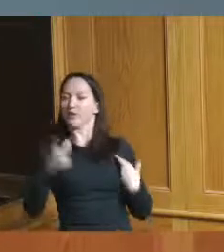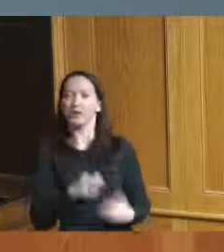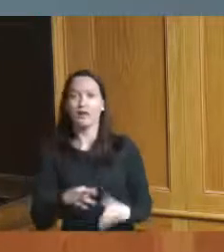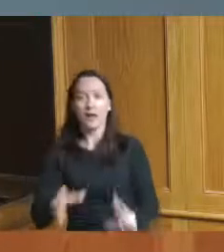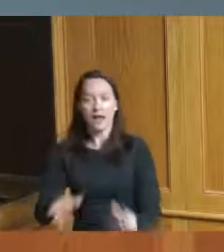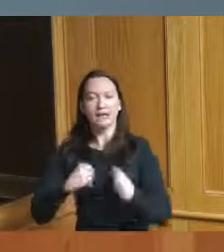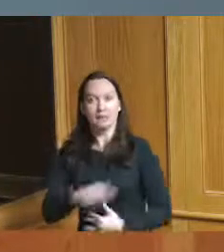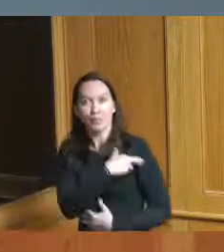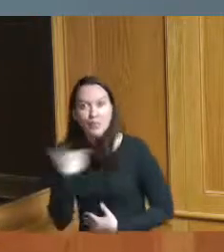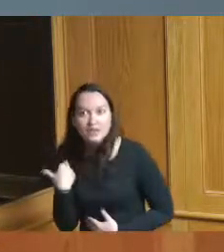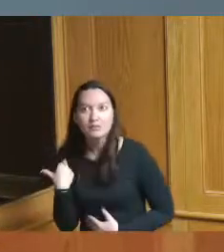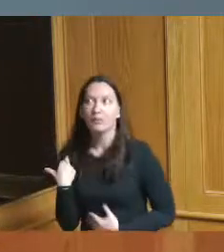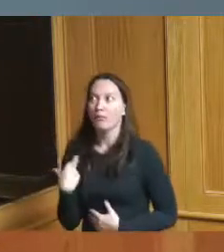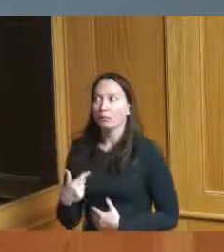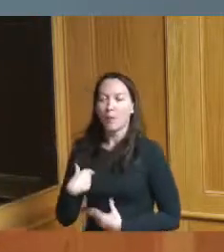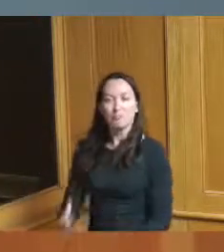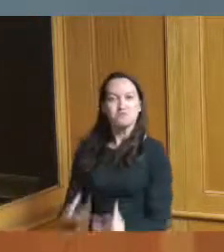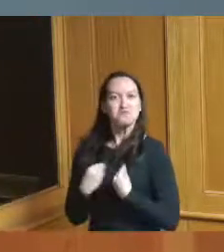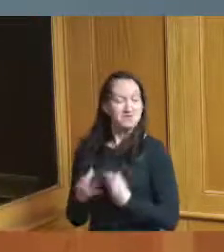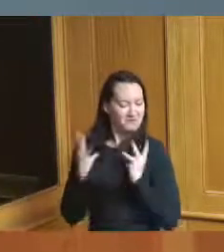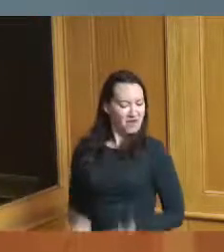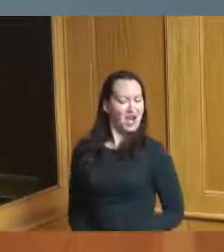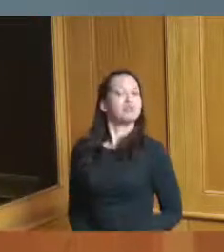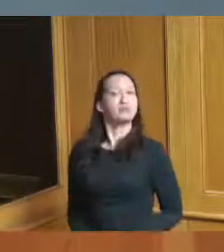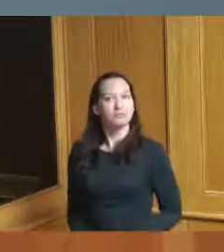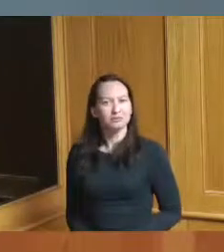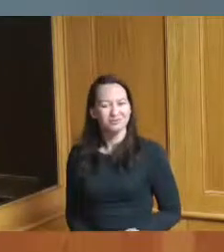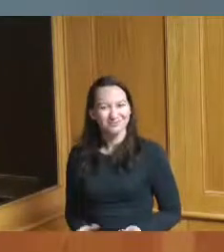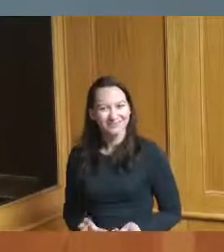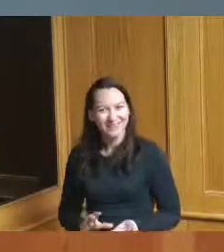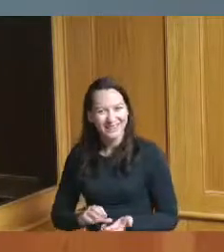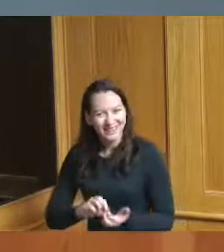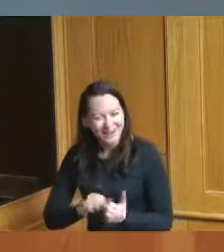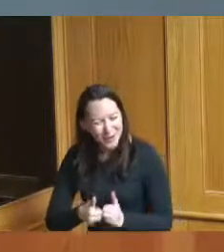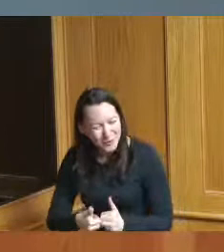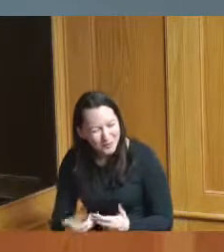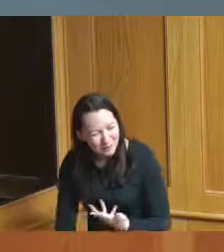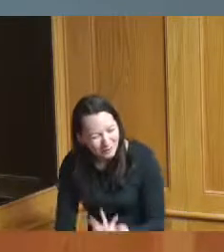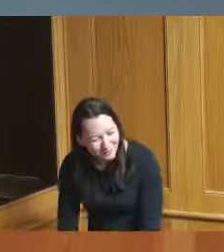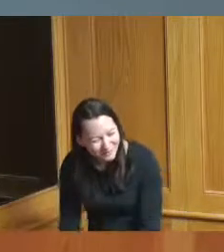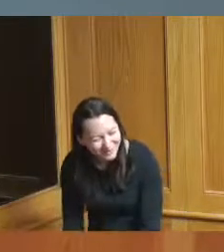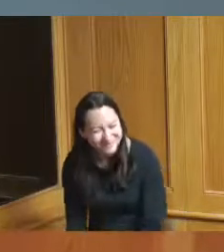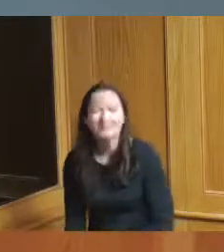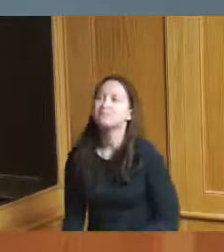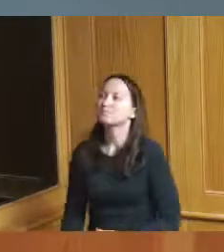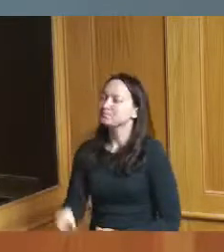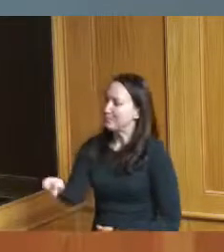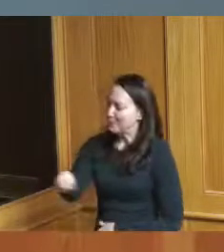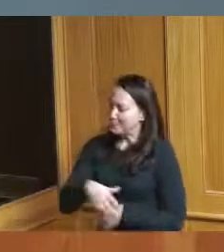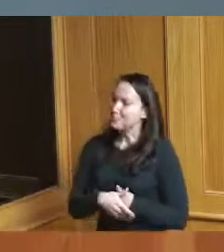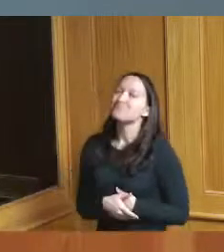and I'm going to take the rest and so how do you how do you exactly and so again this is